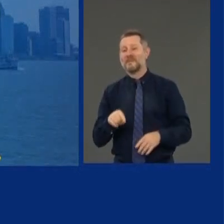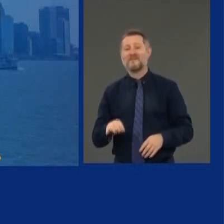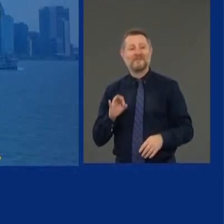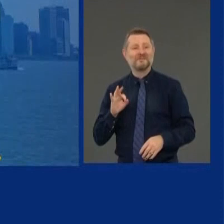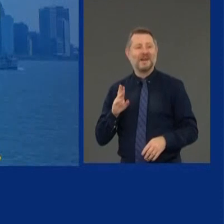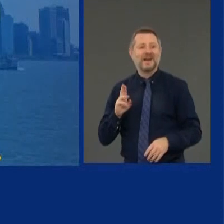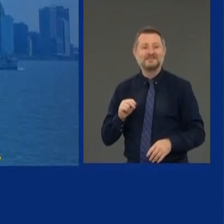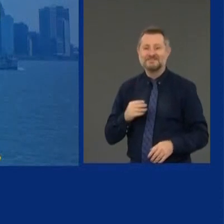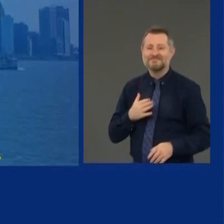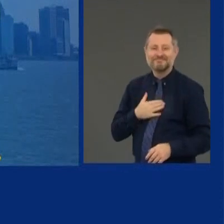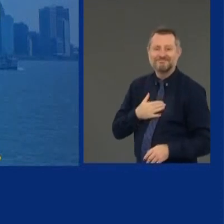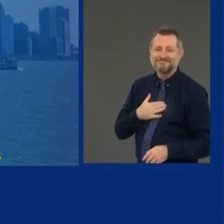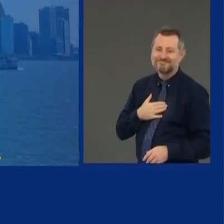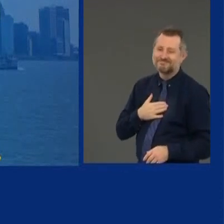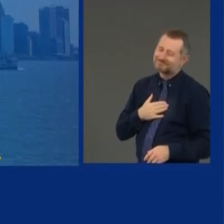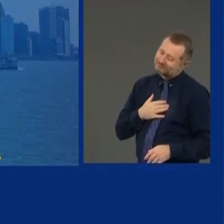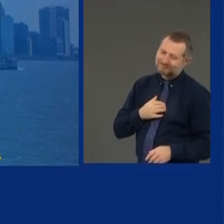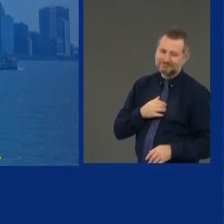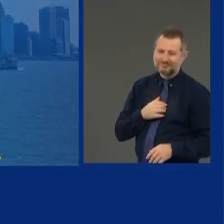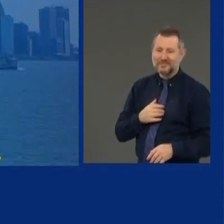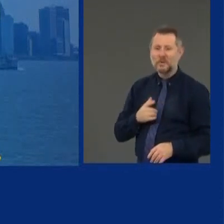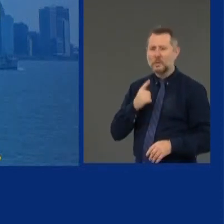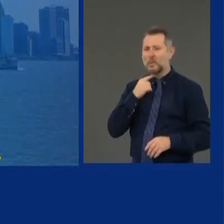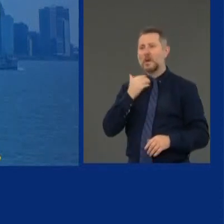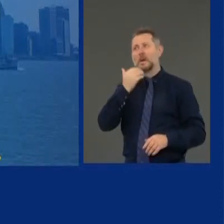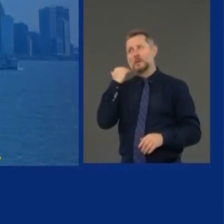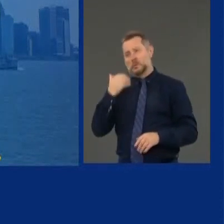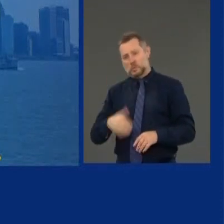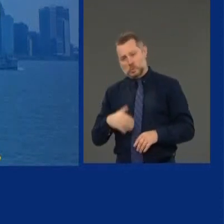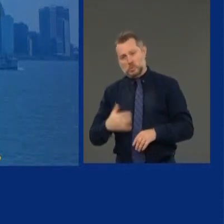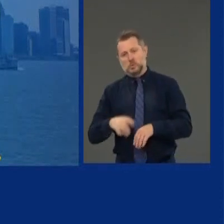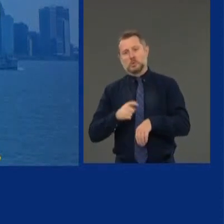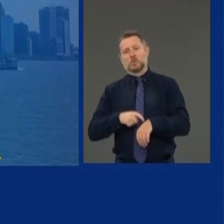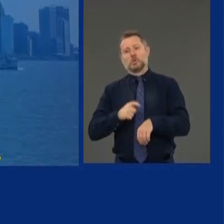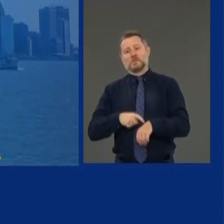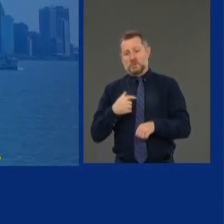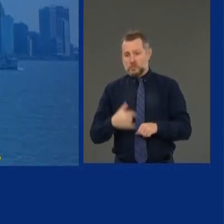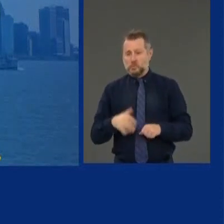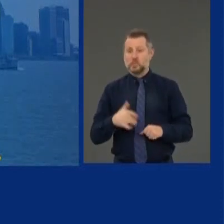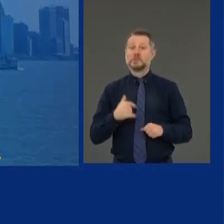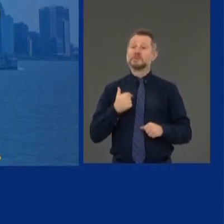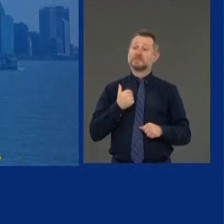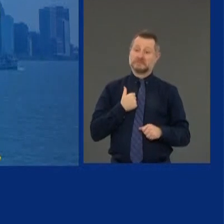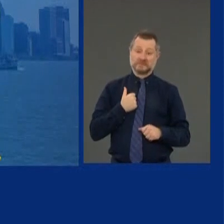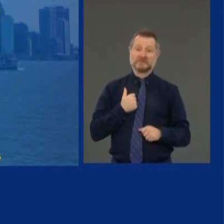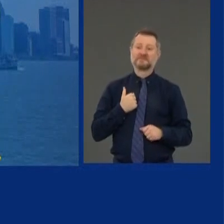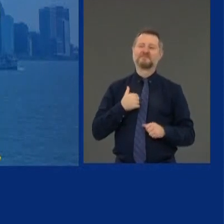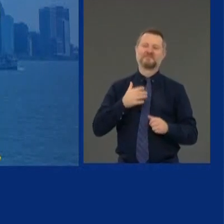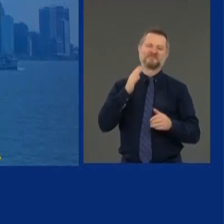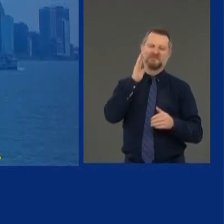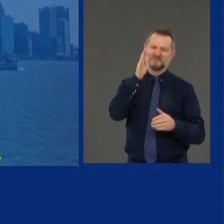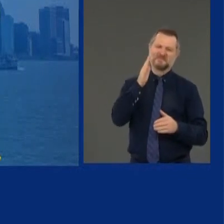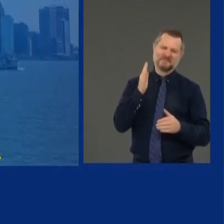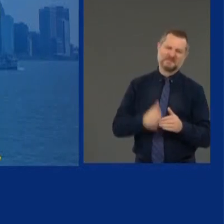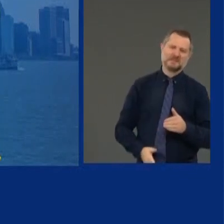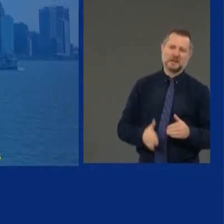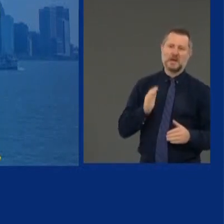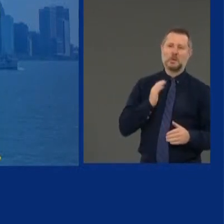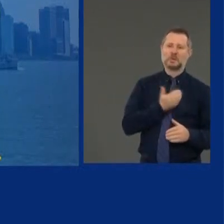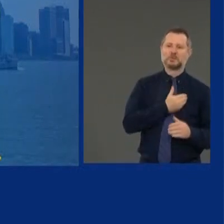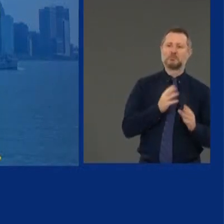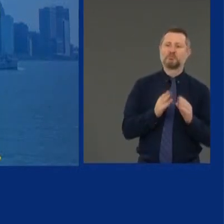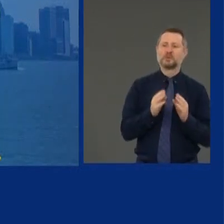THESE DAILY BRIEFINGS, WHILE